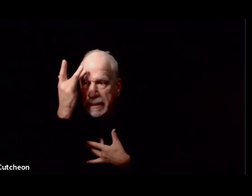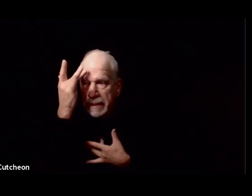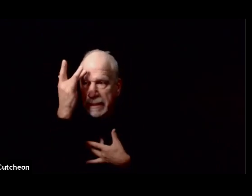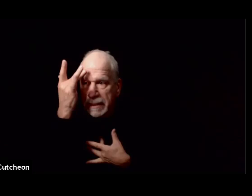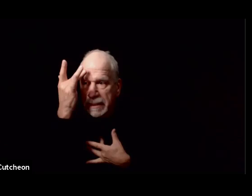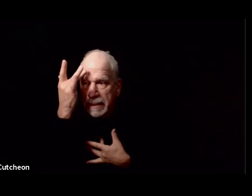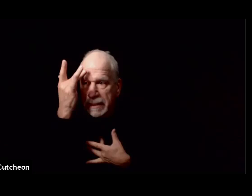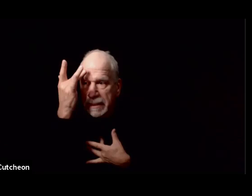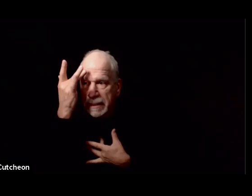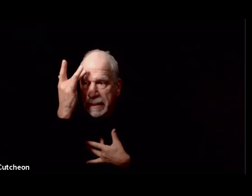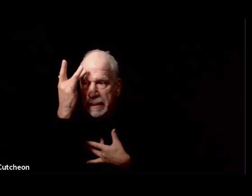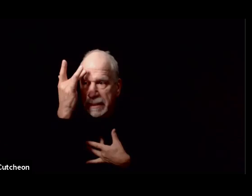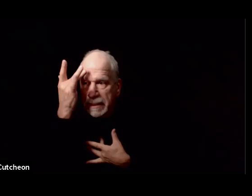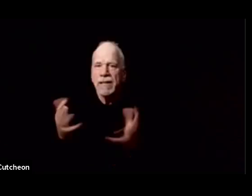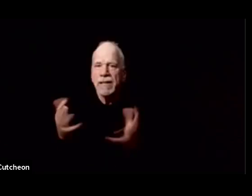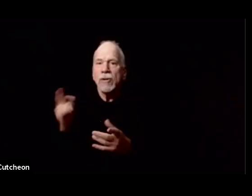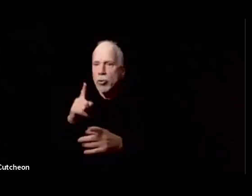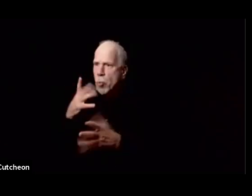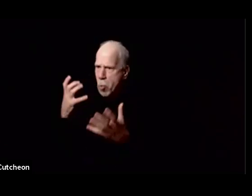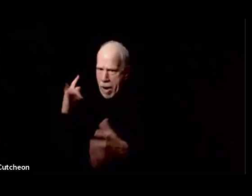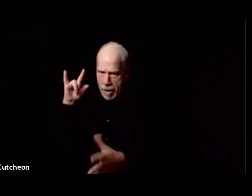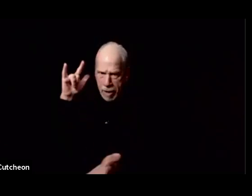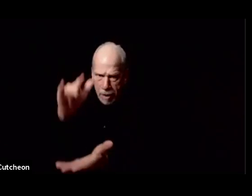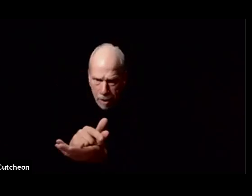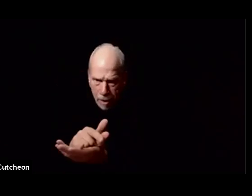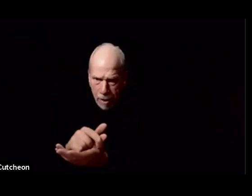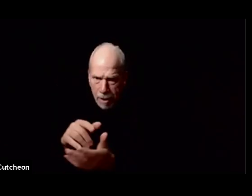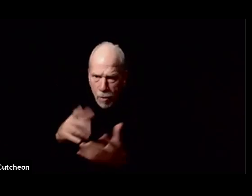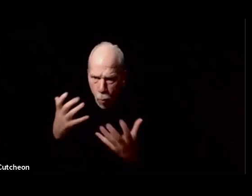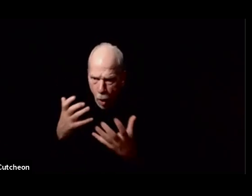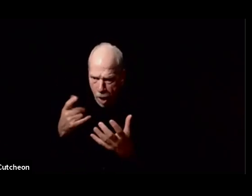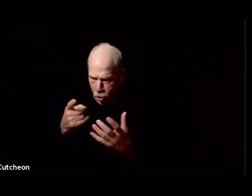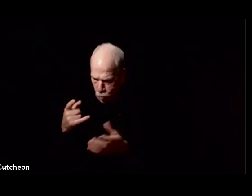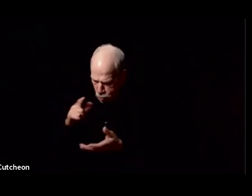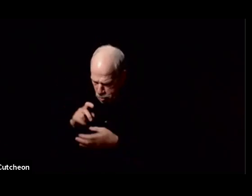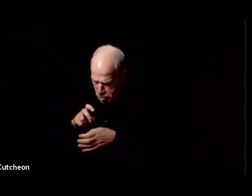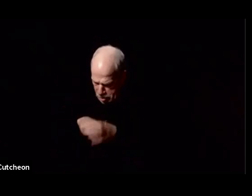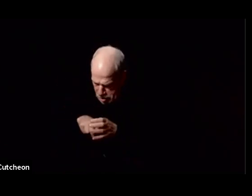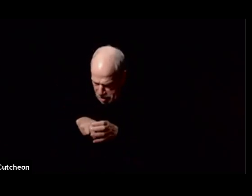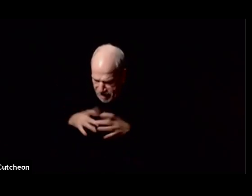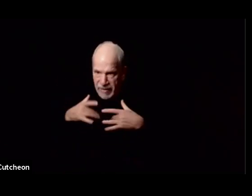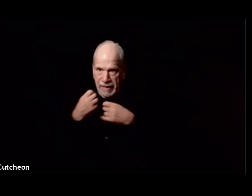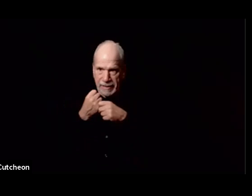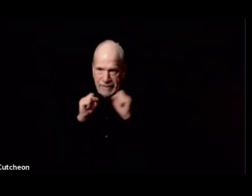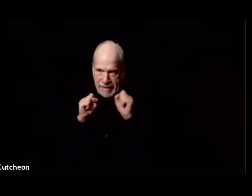more safely than even perhaps three to four months ago.